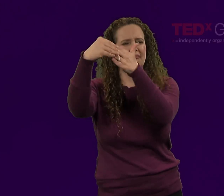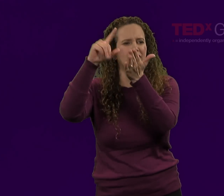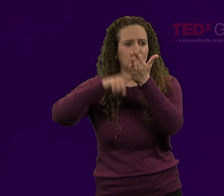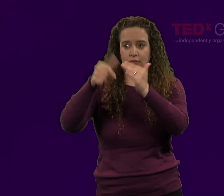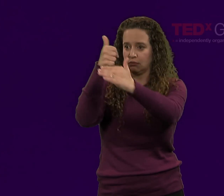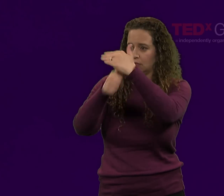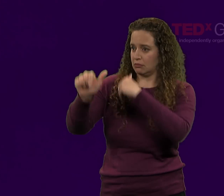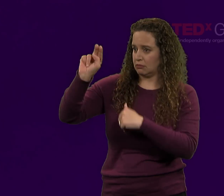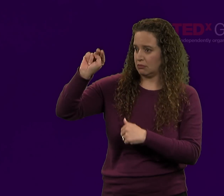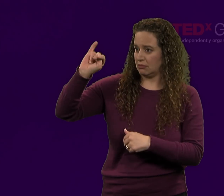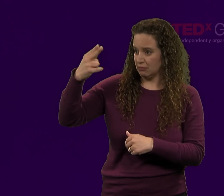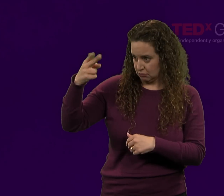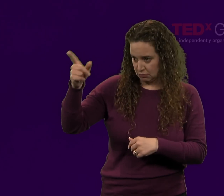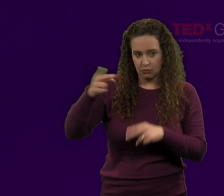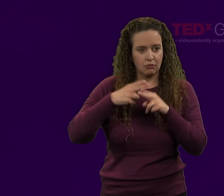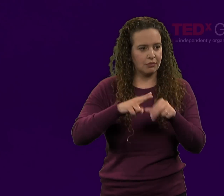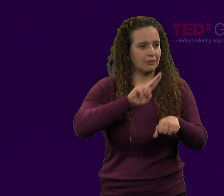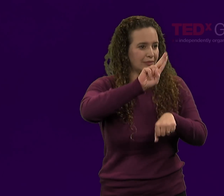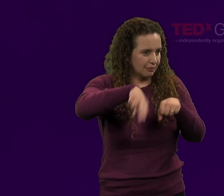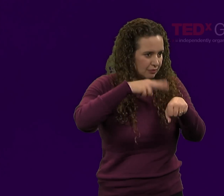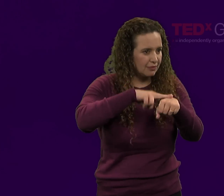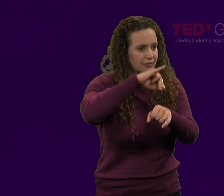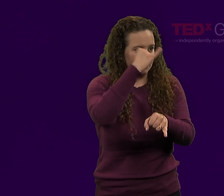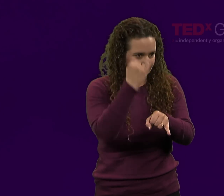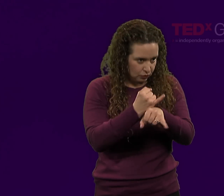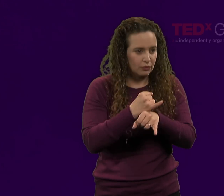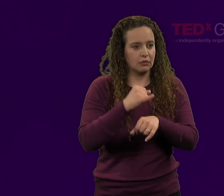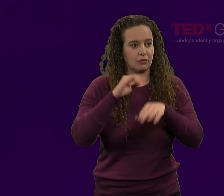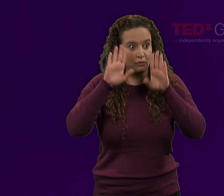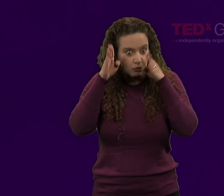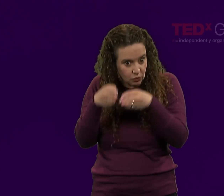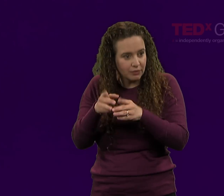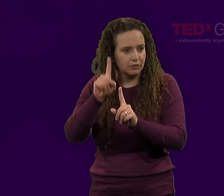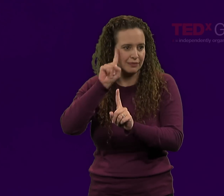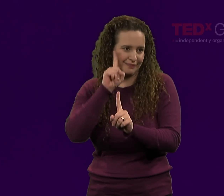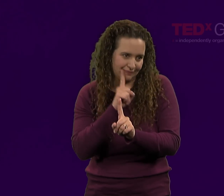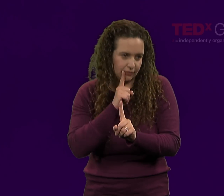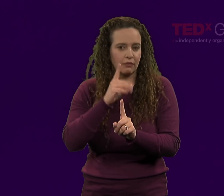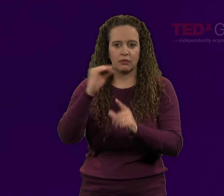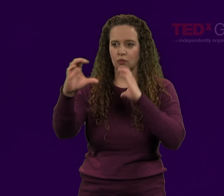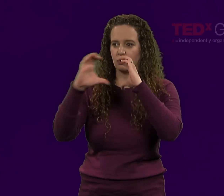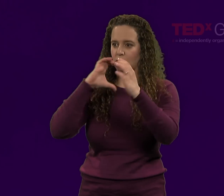The National Institutes of Health, NIH, focuses primarily on the research of people who are deaf